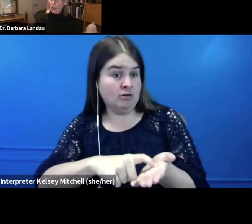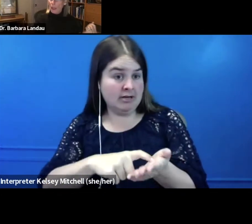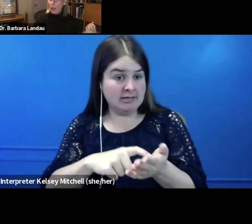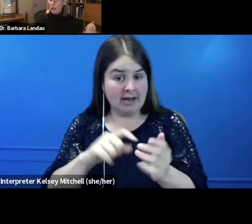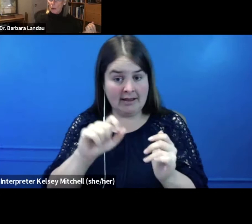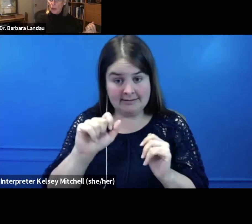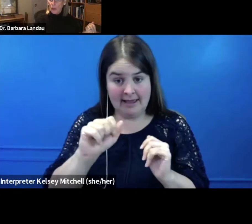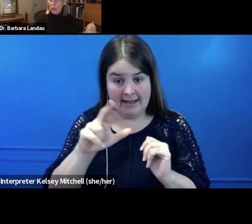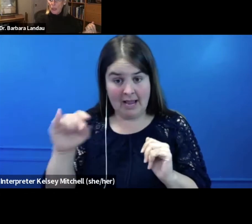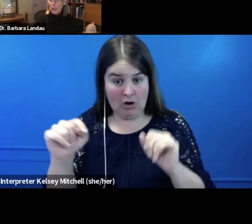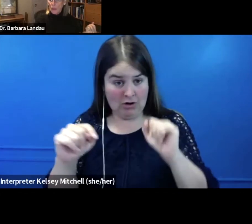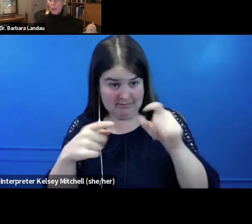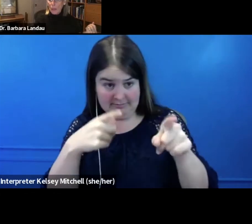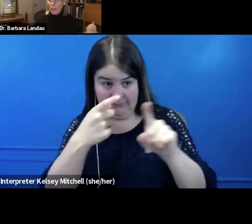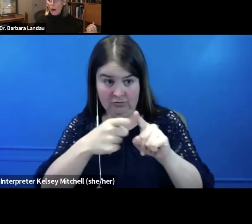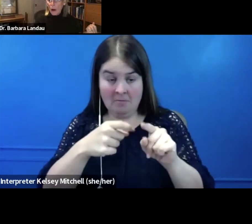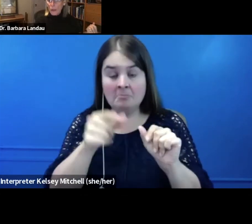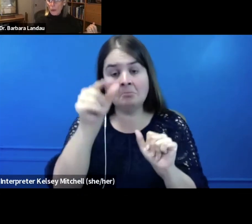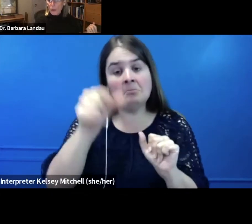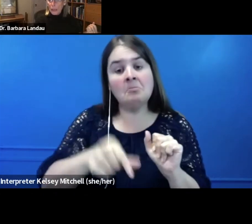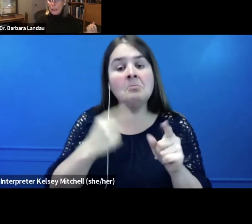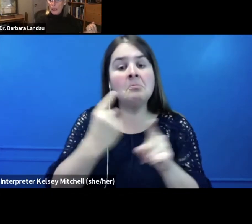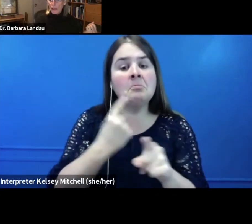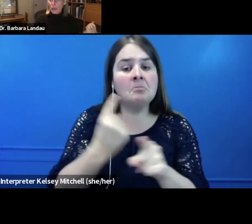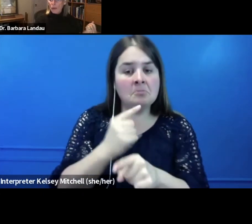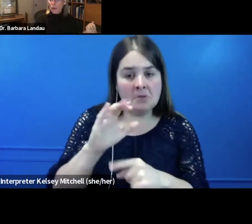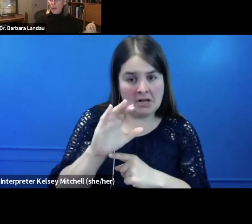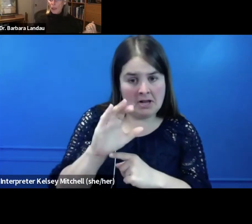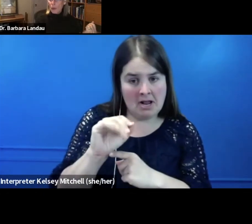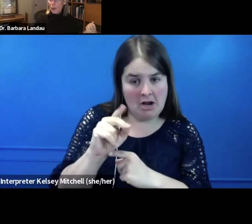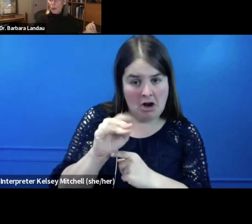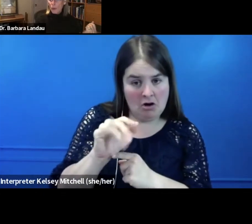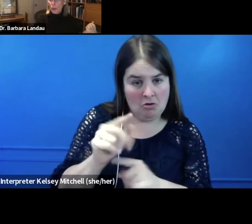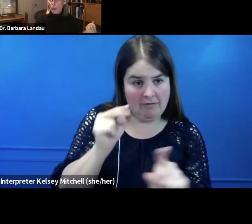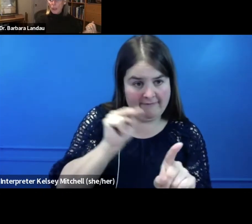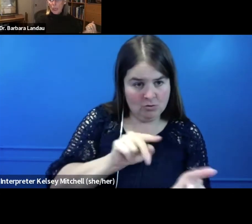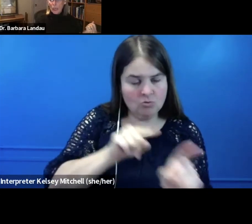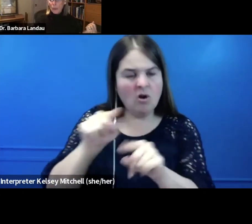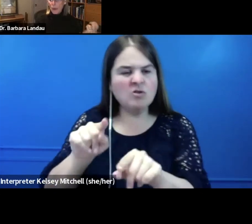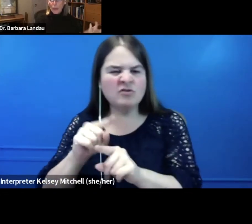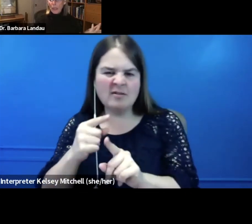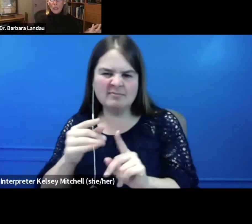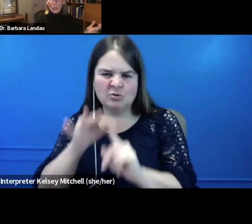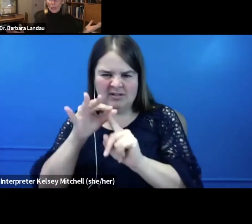canonical view and we can also recognize it from